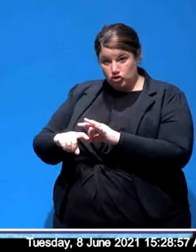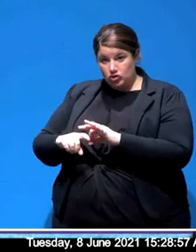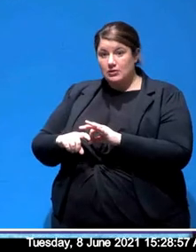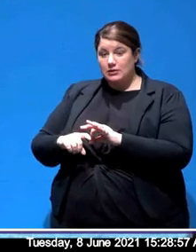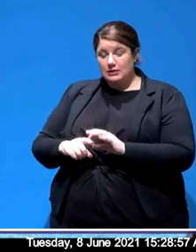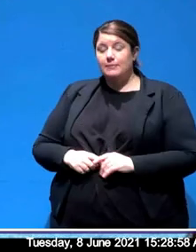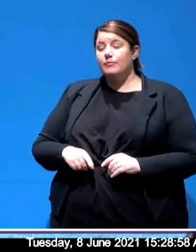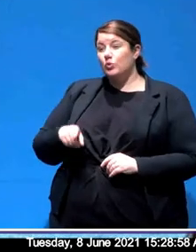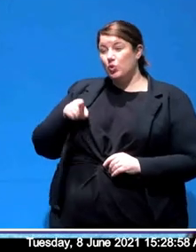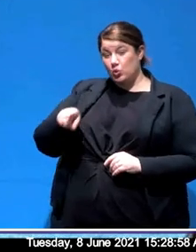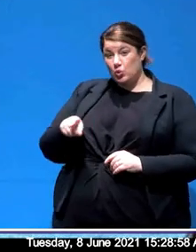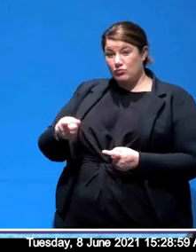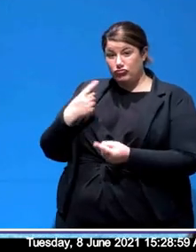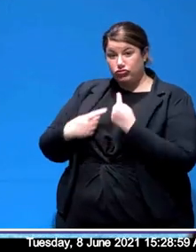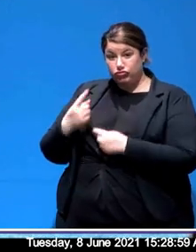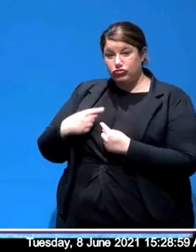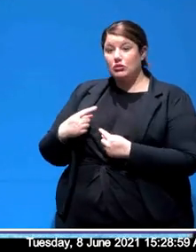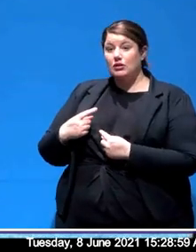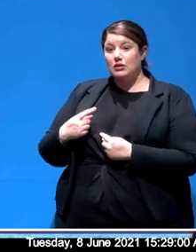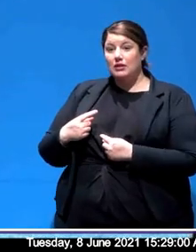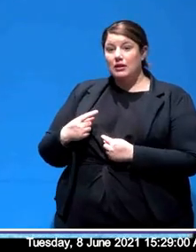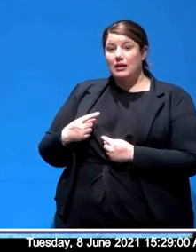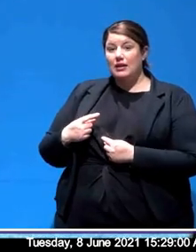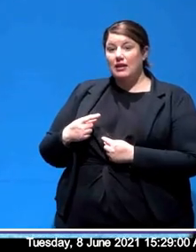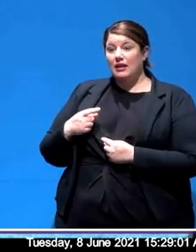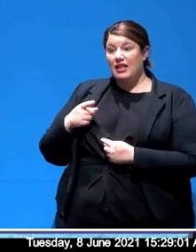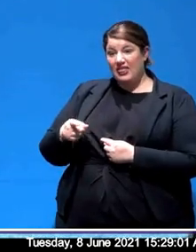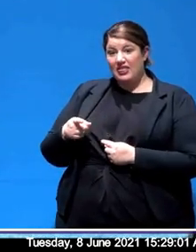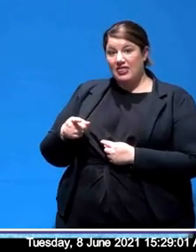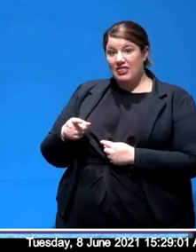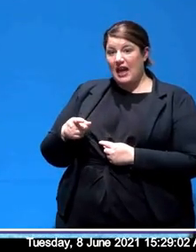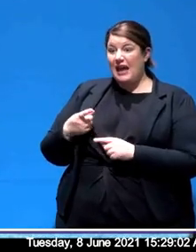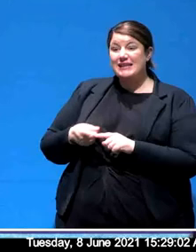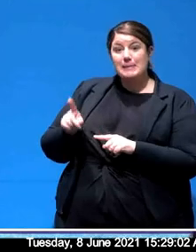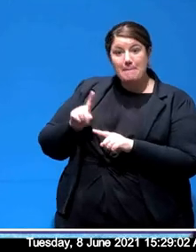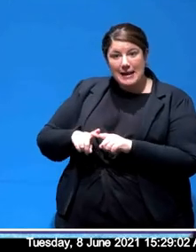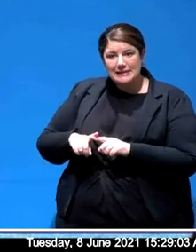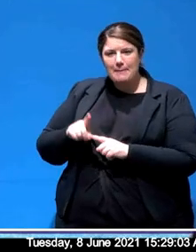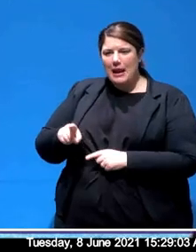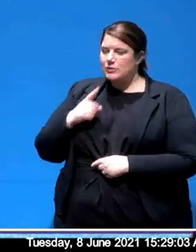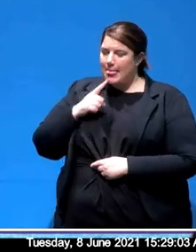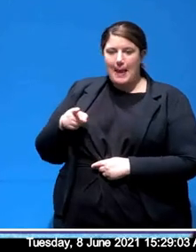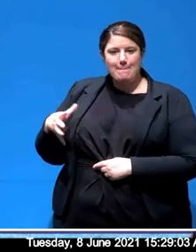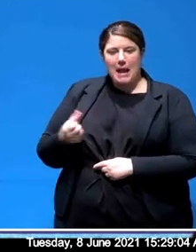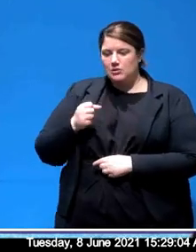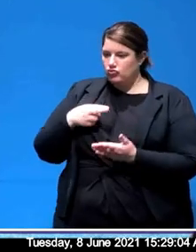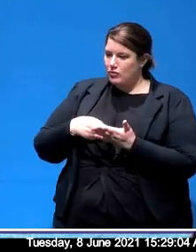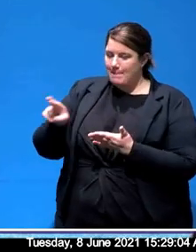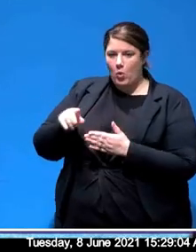You say in your statement they were "authorised and expected", but you say now they were required and you required them to comply with the policies that